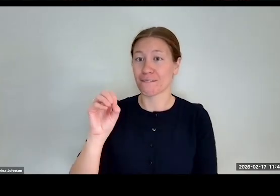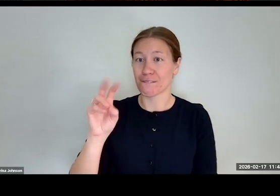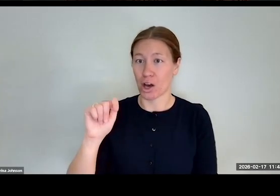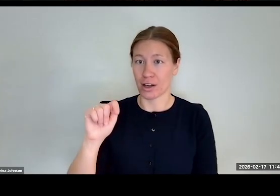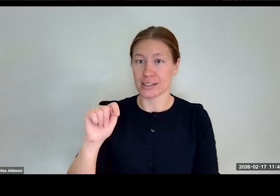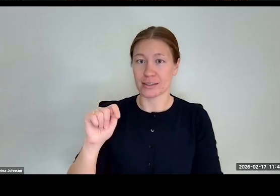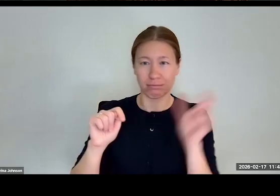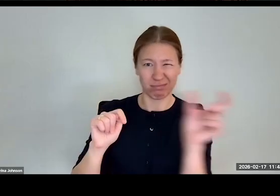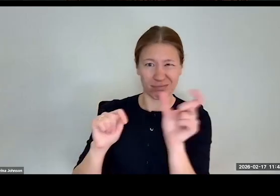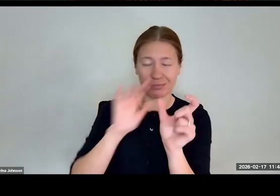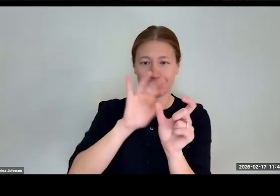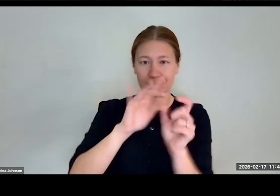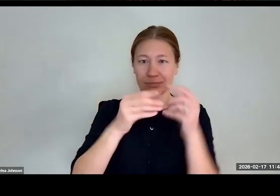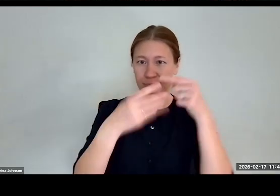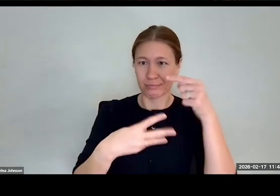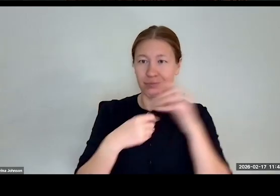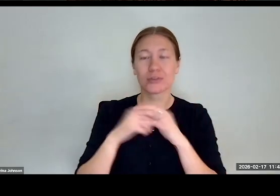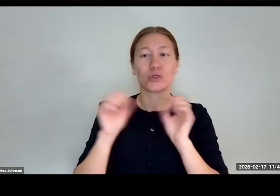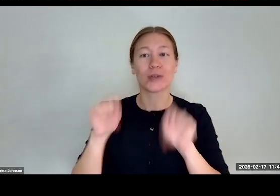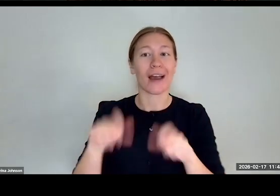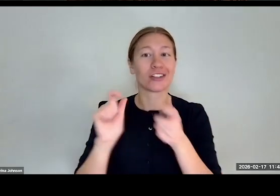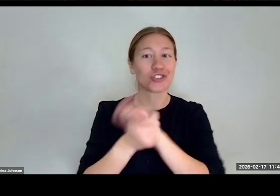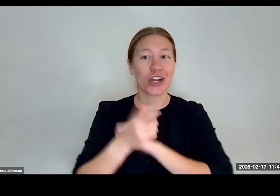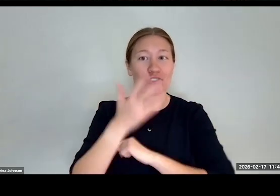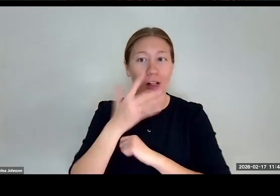And then I can do things like adjust the color. So maybe I wanna try to color this white